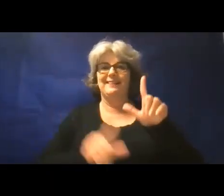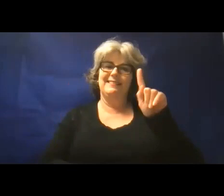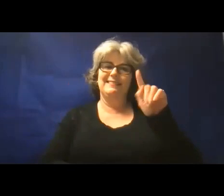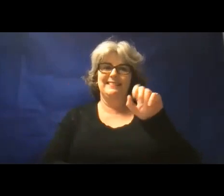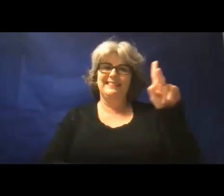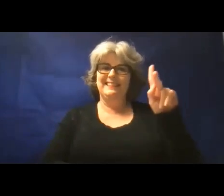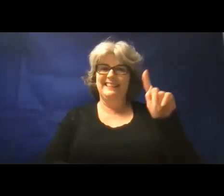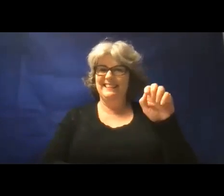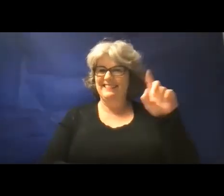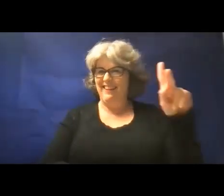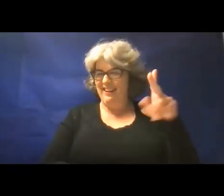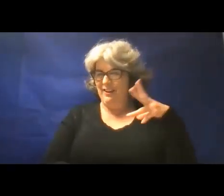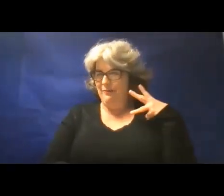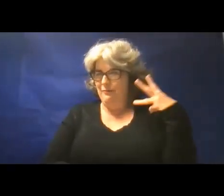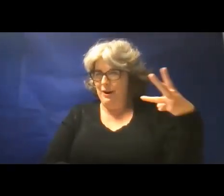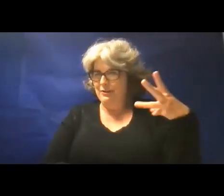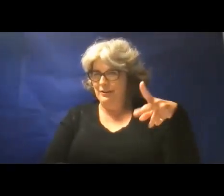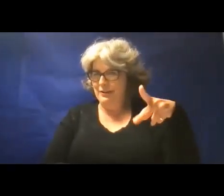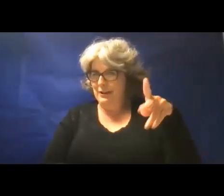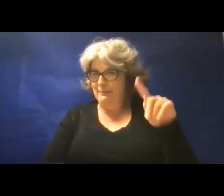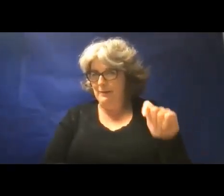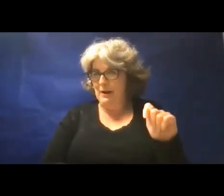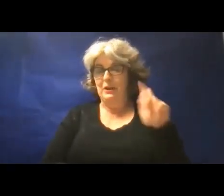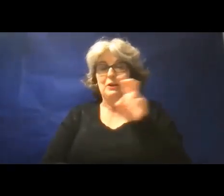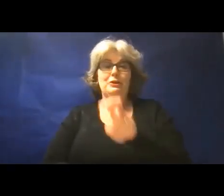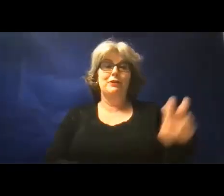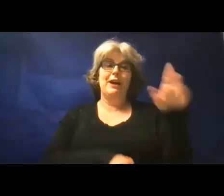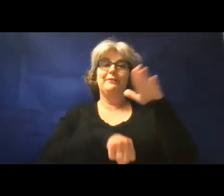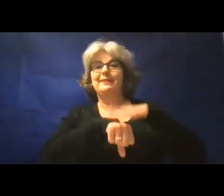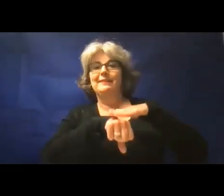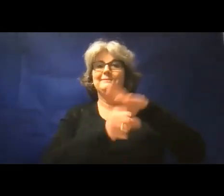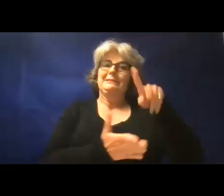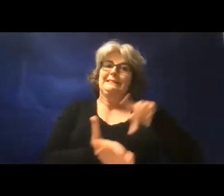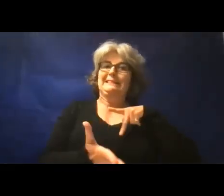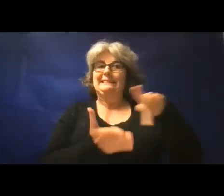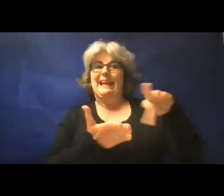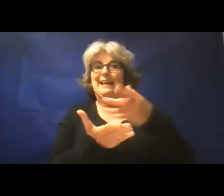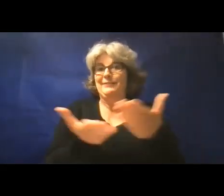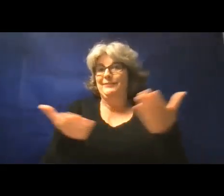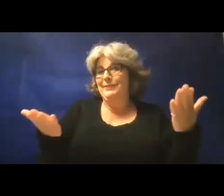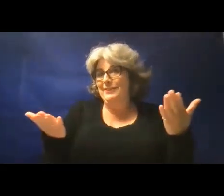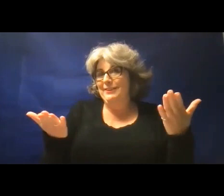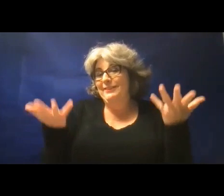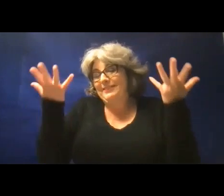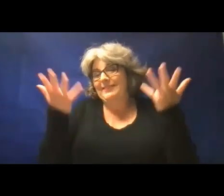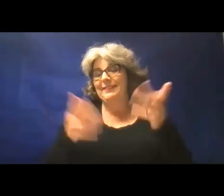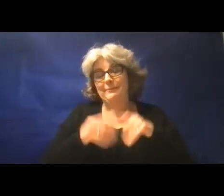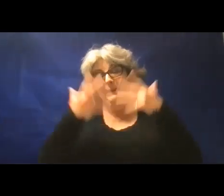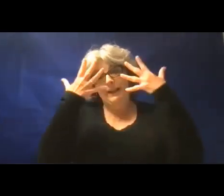and I thought about doing a little travel advisory dance for you all unfortunately the video is not